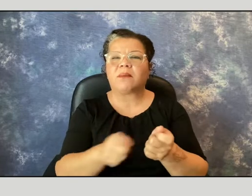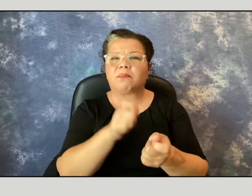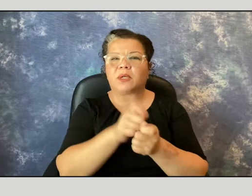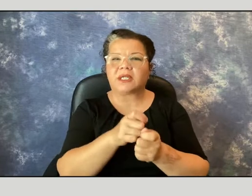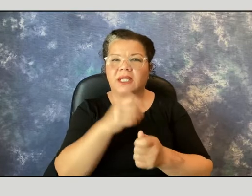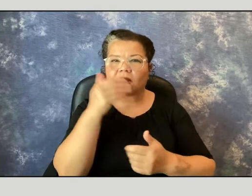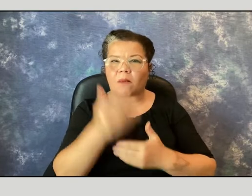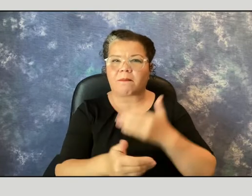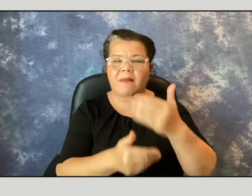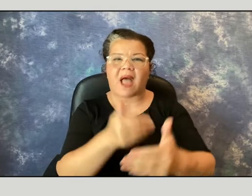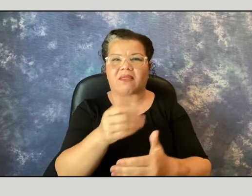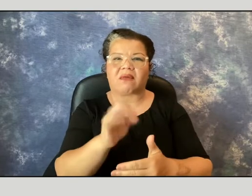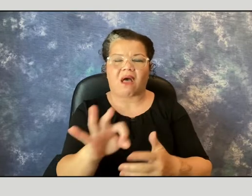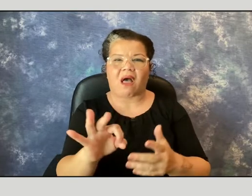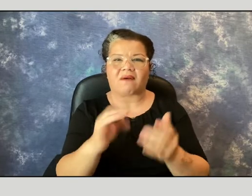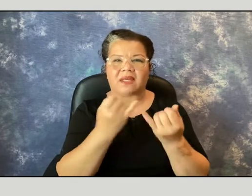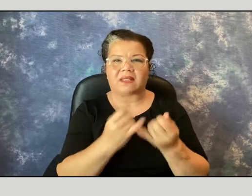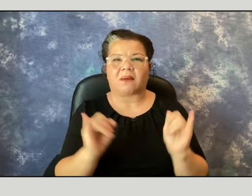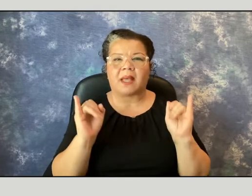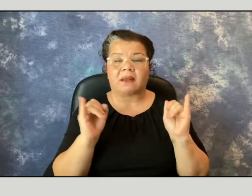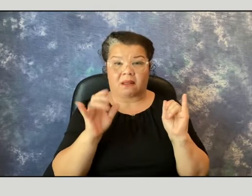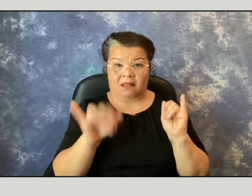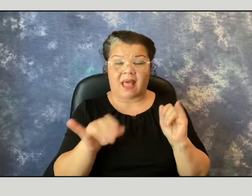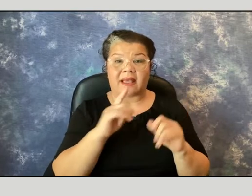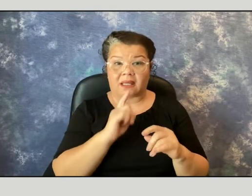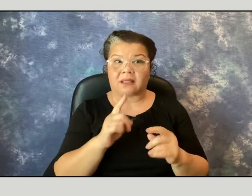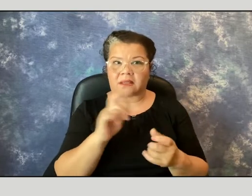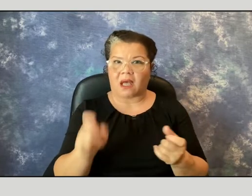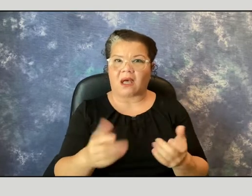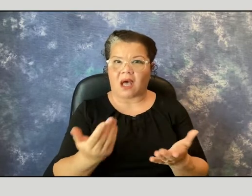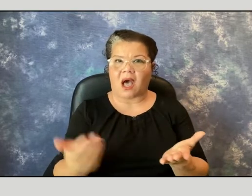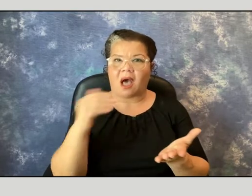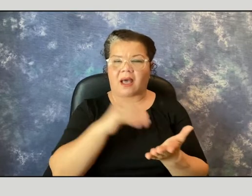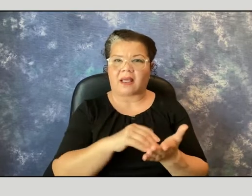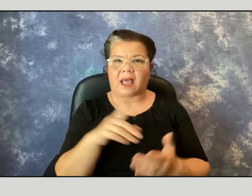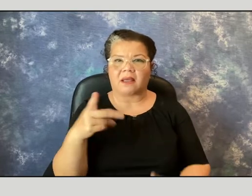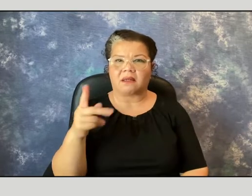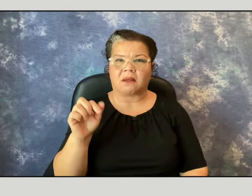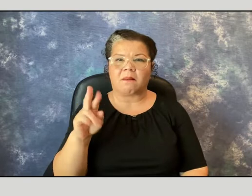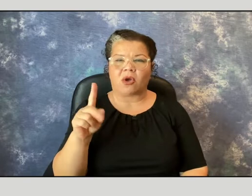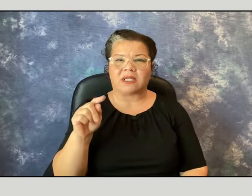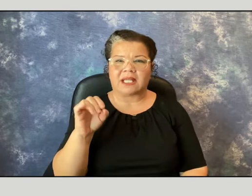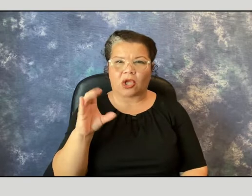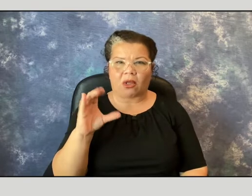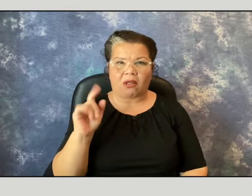That is, again, particular, and to understand Puerto Rico is to understand that it's actually part